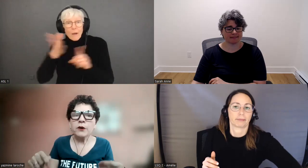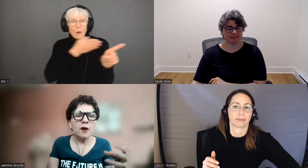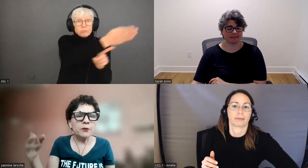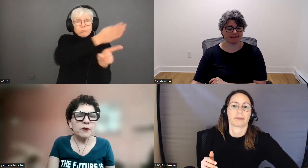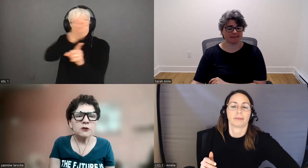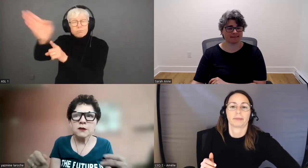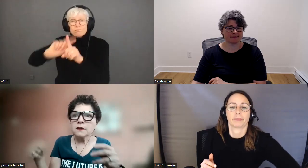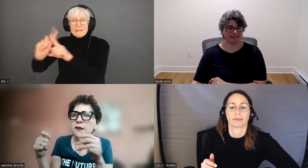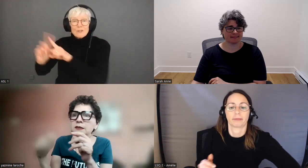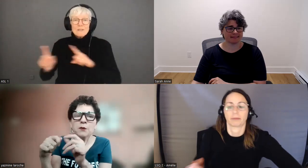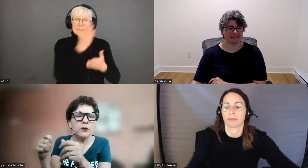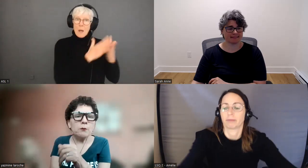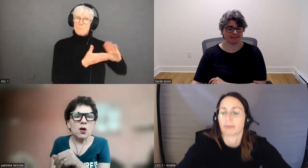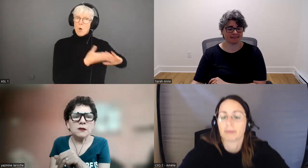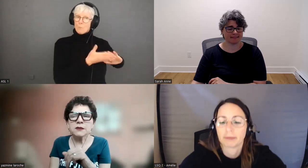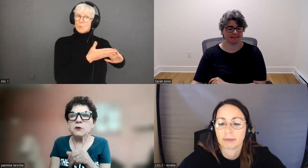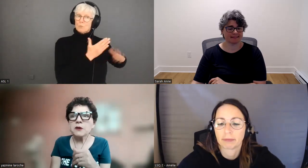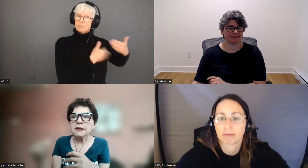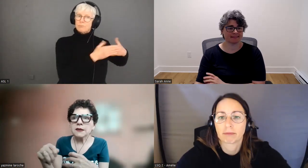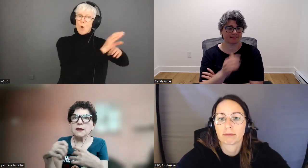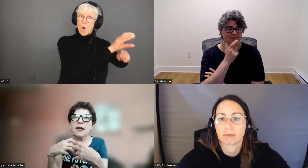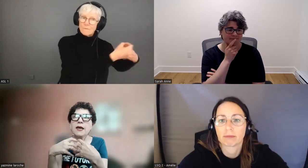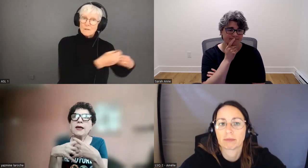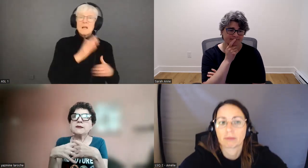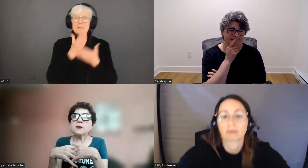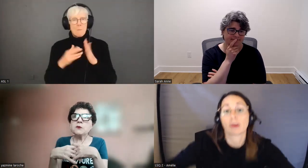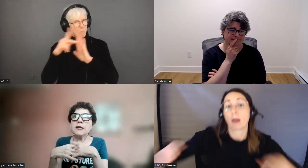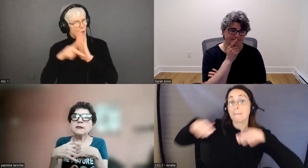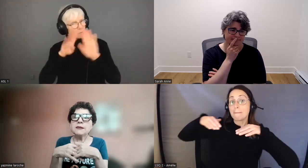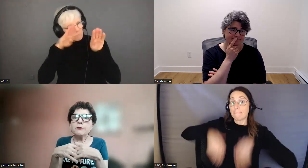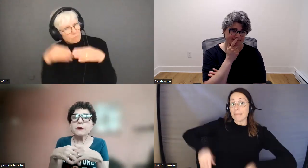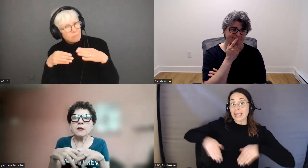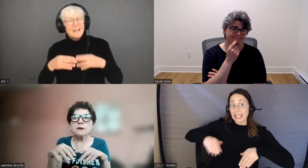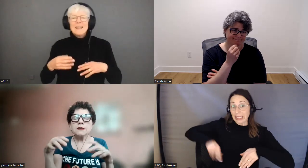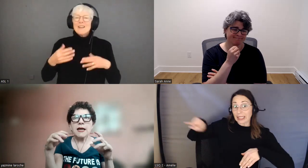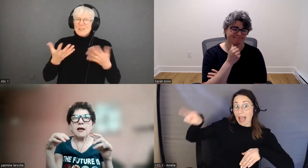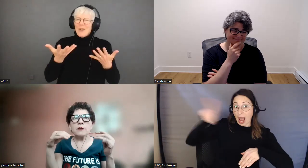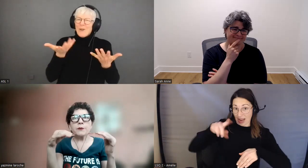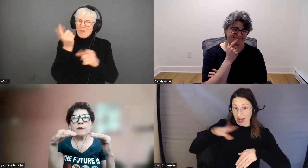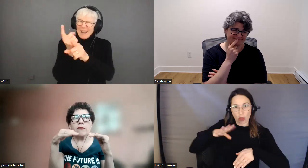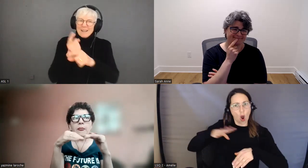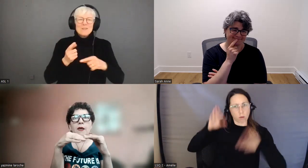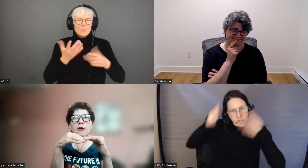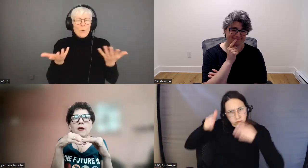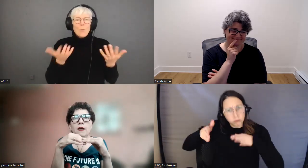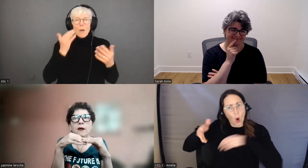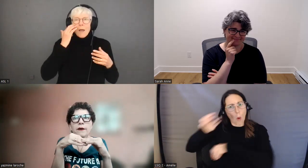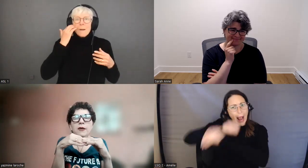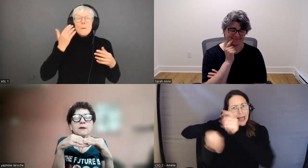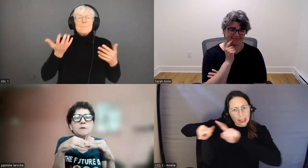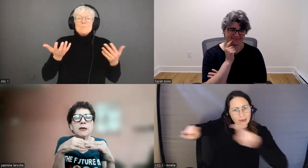very operational some are very policy oriented and so it's difficult to have uh it makes